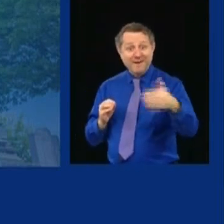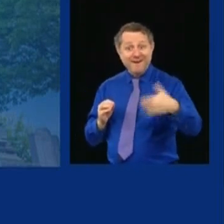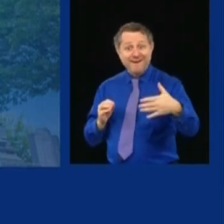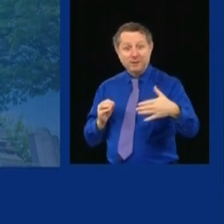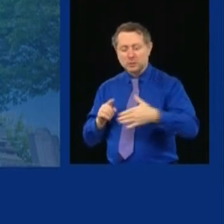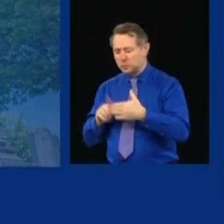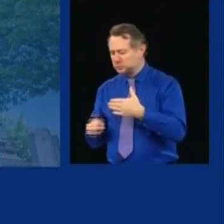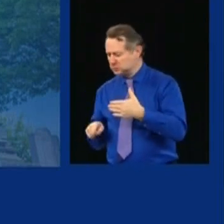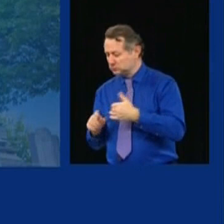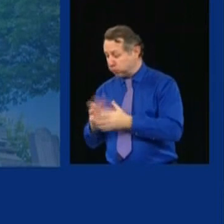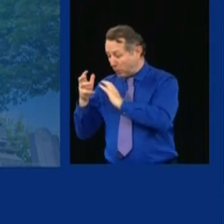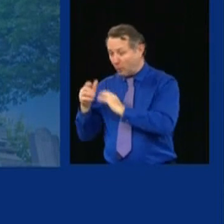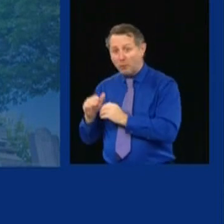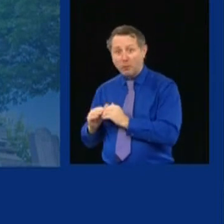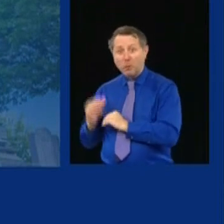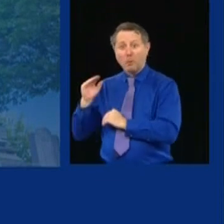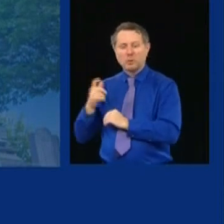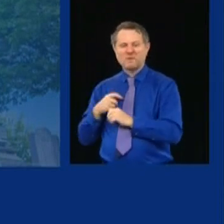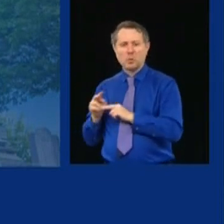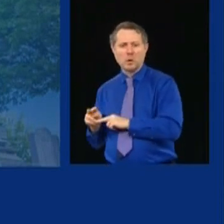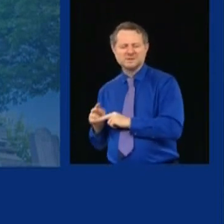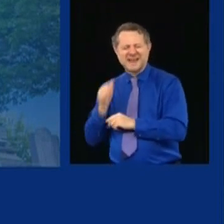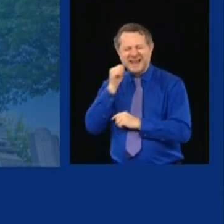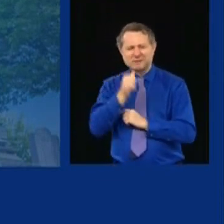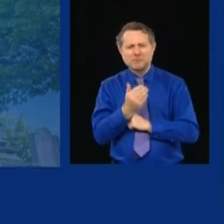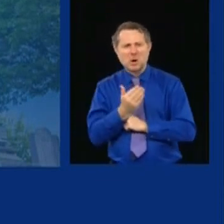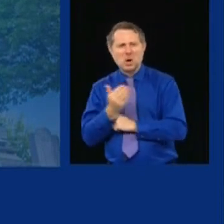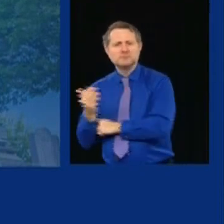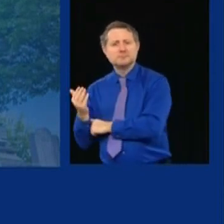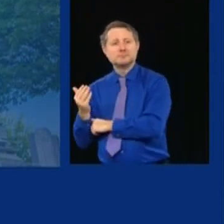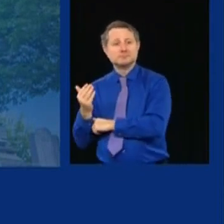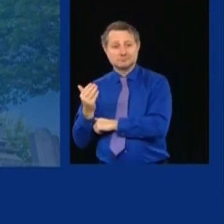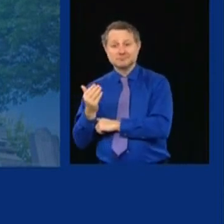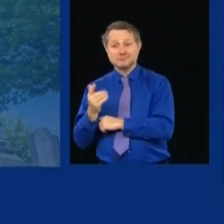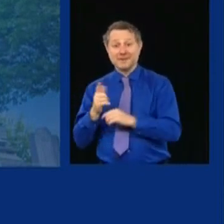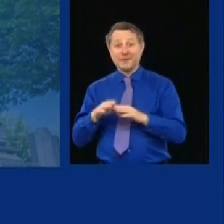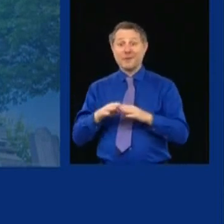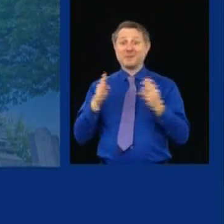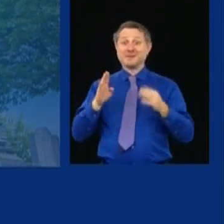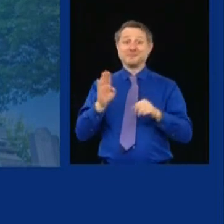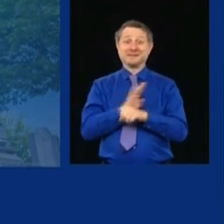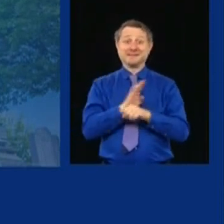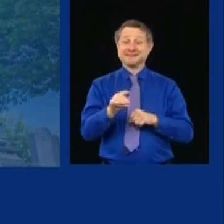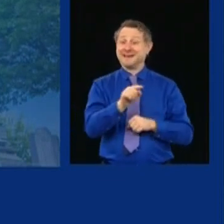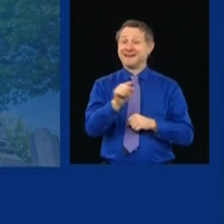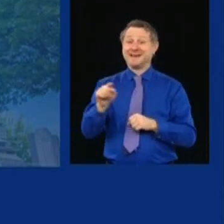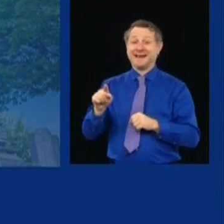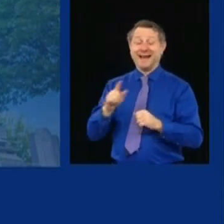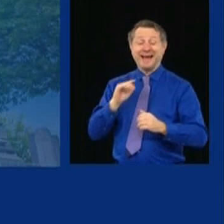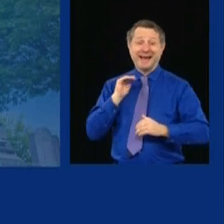WE ARE MEASURING THE EFFECT OF THAT ACTIVITY MAKE SURE YOU MONITOR IT EVERY MORNING. MAKE SURE THE BUSINESSES THAT